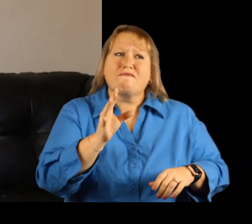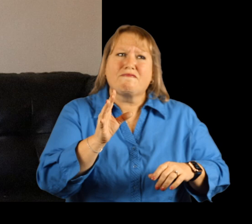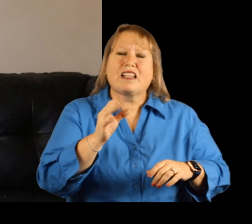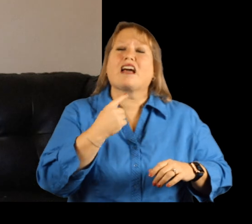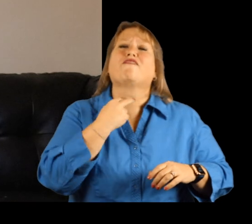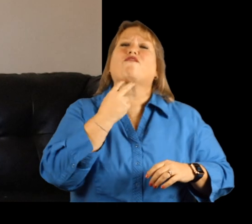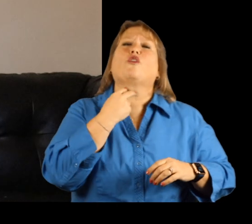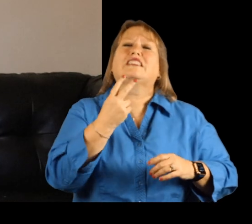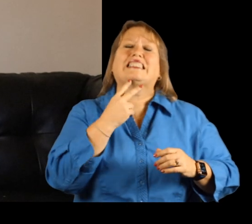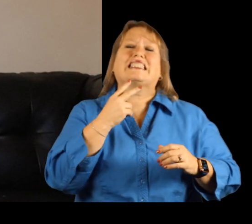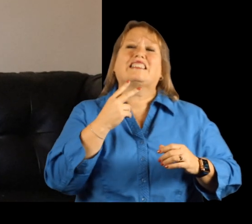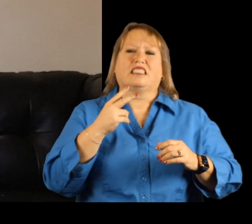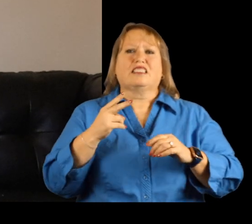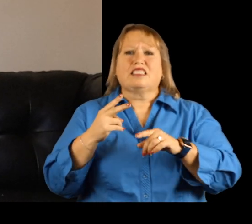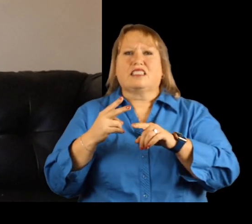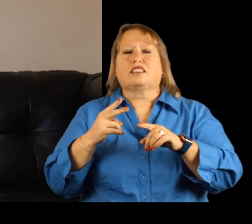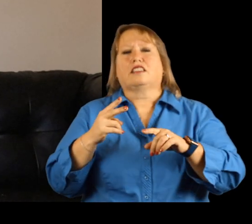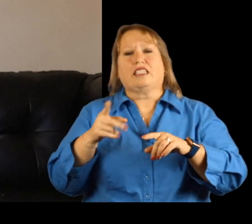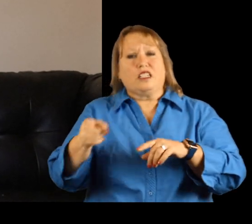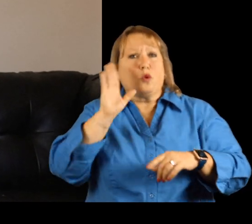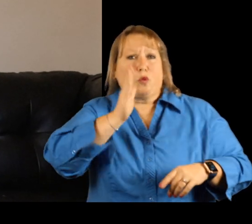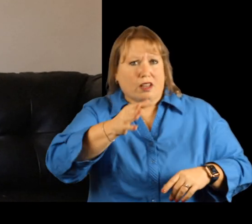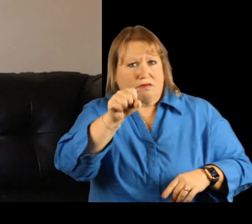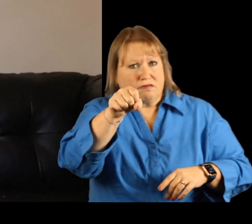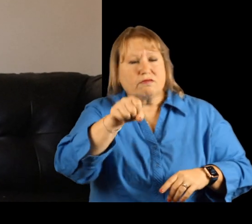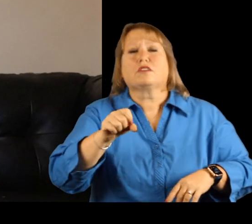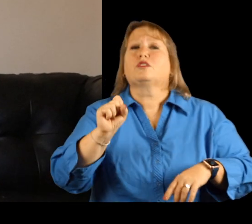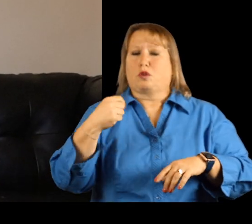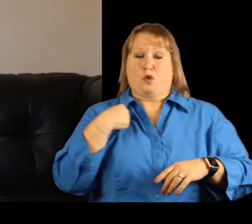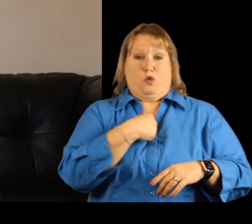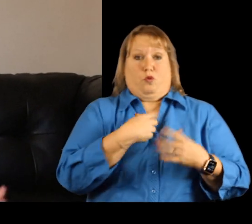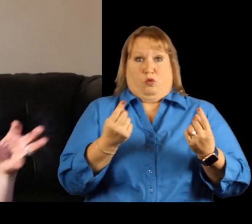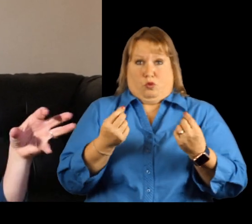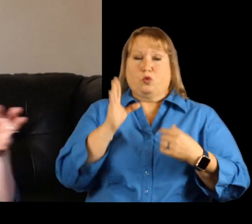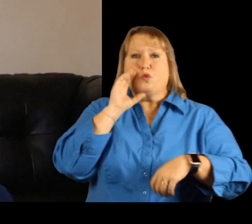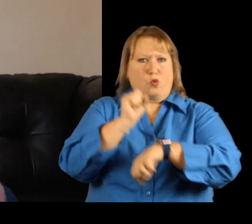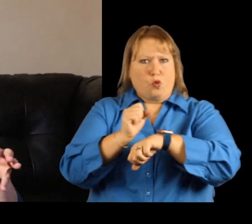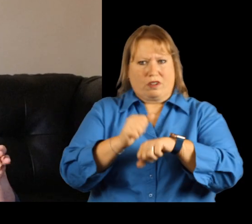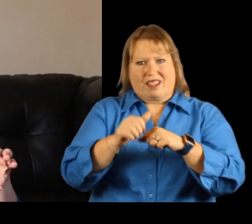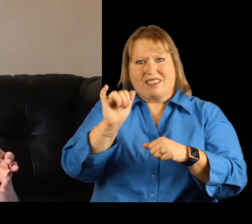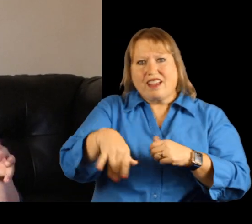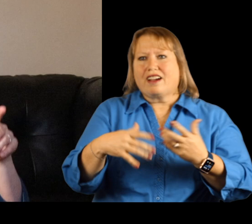right? There's some kind of vocalization. Yes. So, what we can do is work within the routine and say